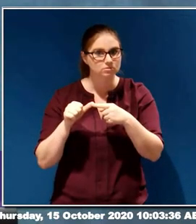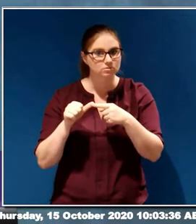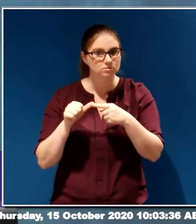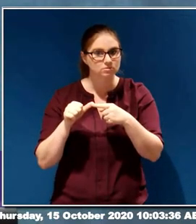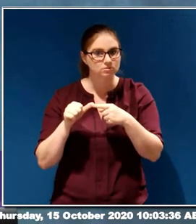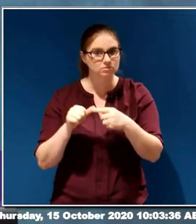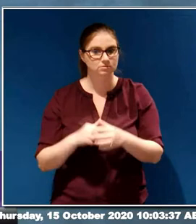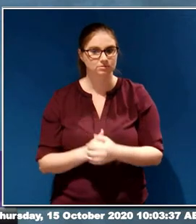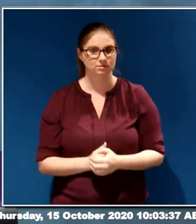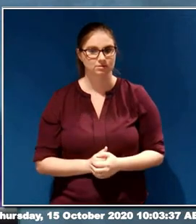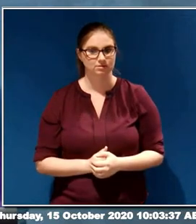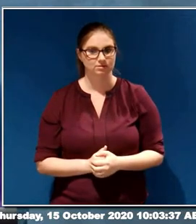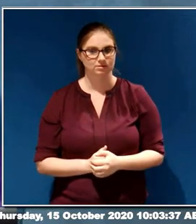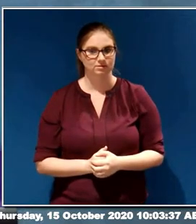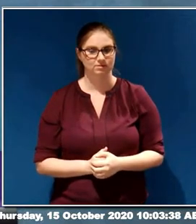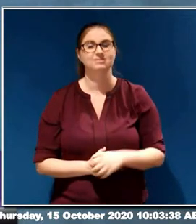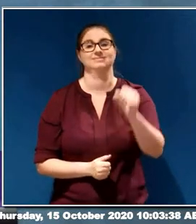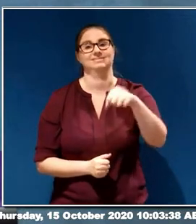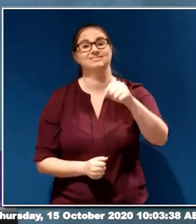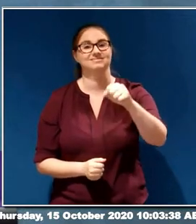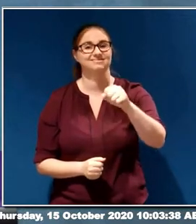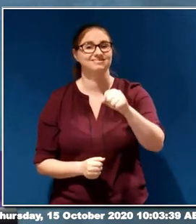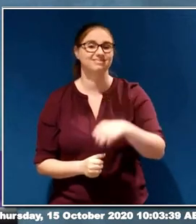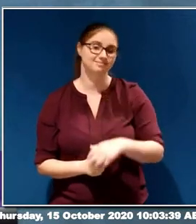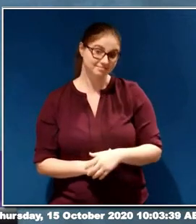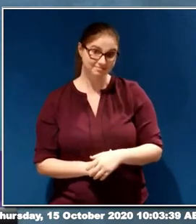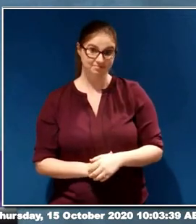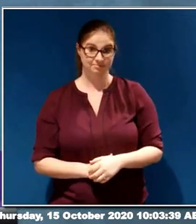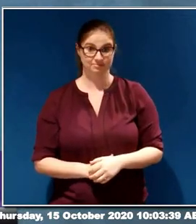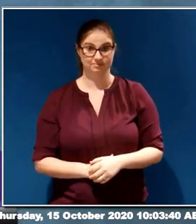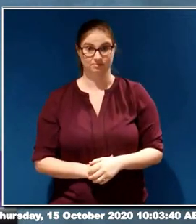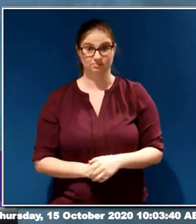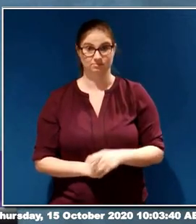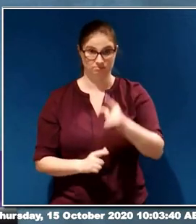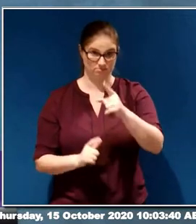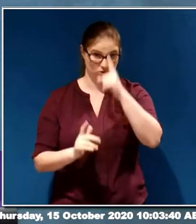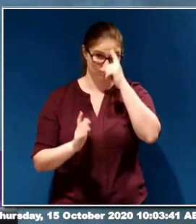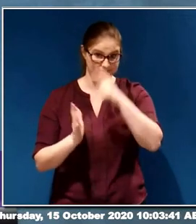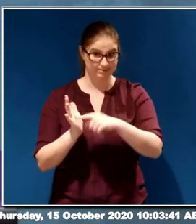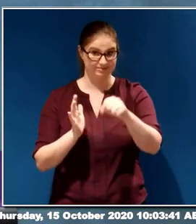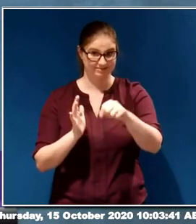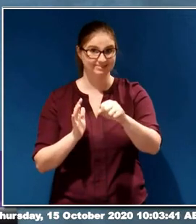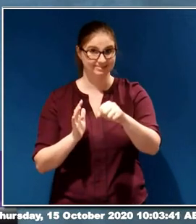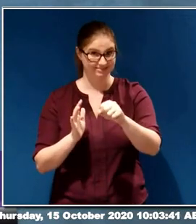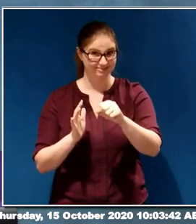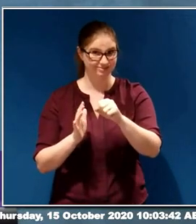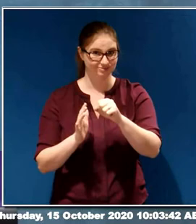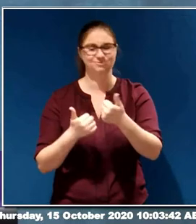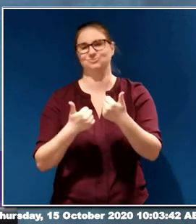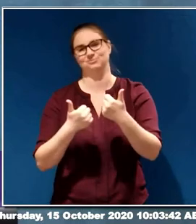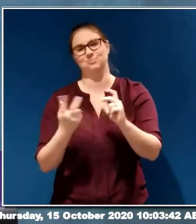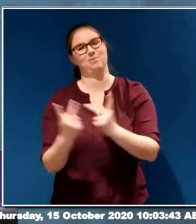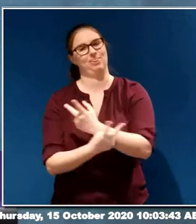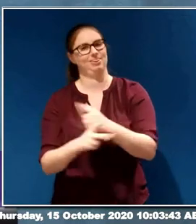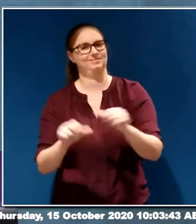Alex, you acknowledged the affirmation, I think. Yes, I did, yes. Thank you very much, Alex. Alright.